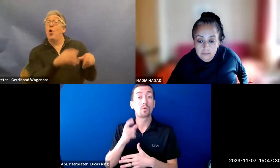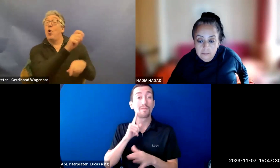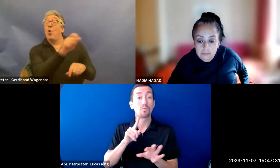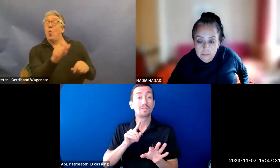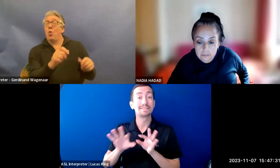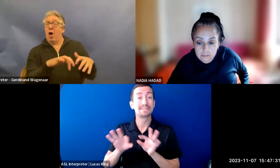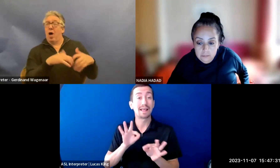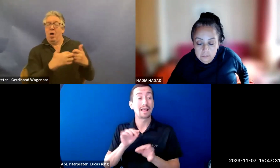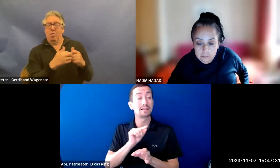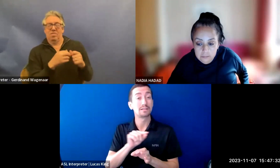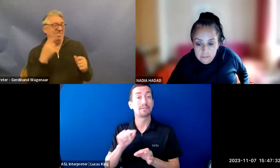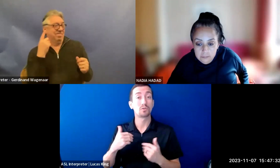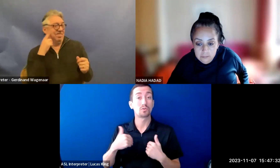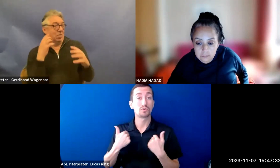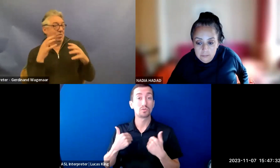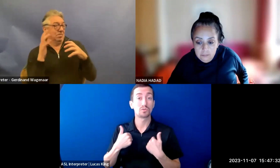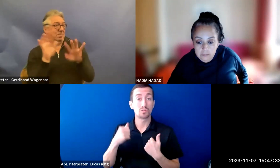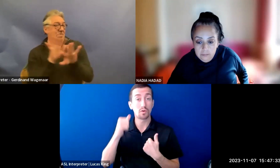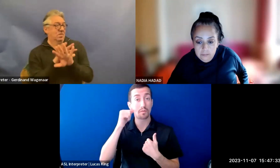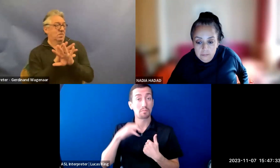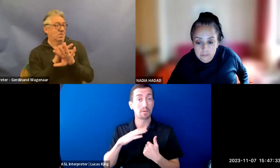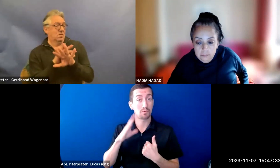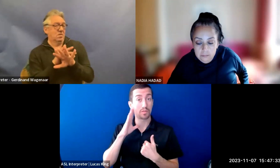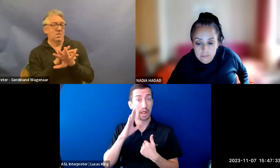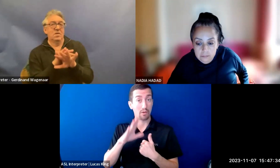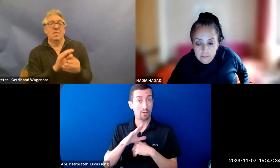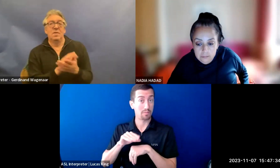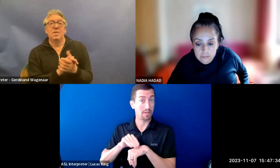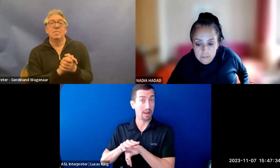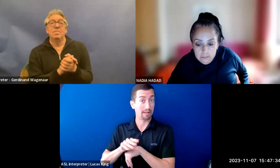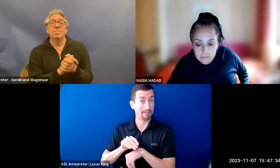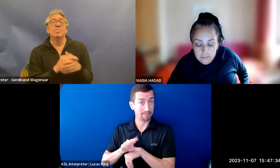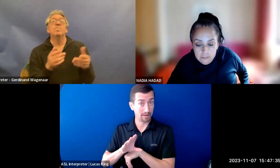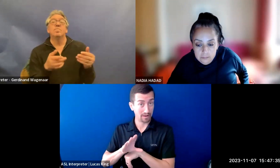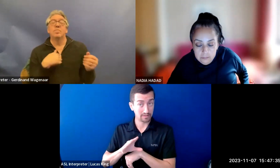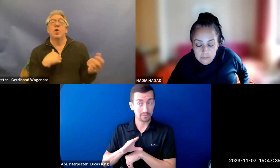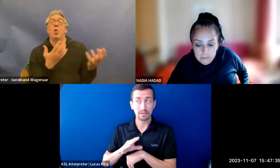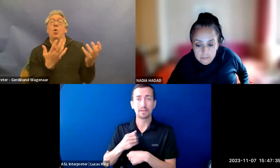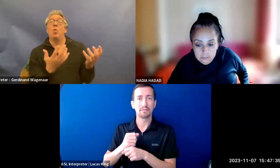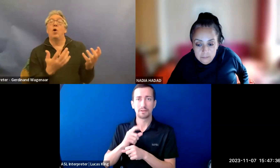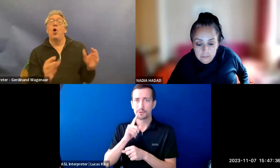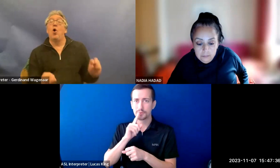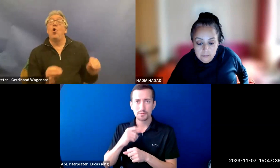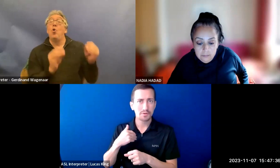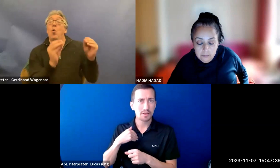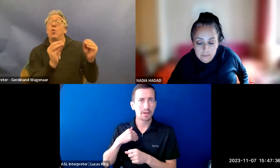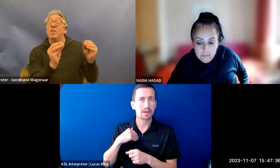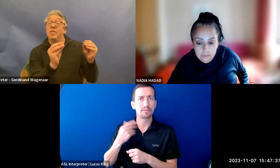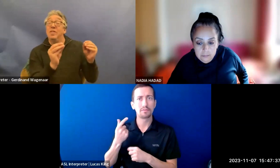that are going to be advising us, not only in gender parity and geographical representation,